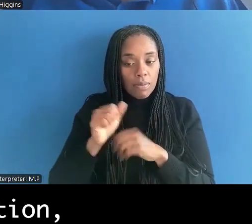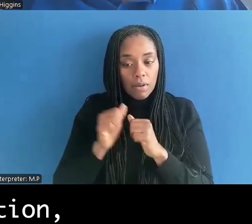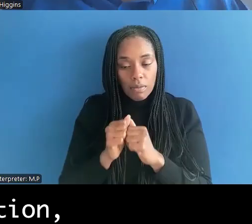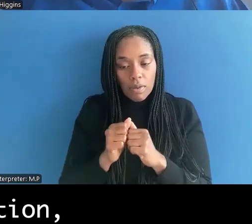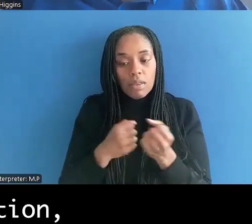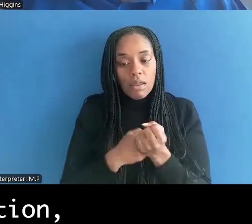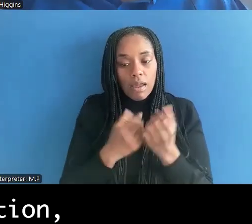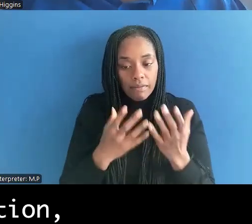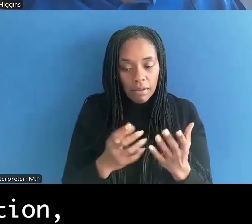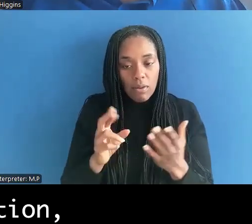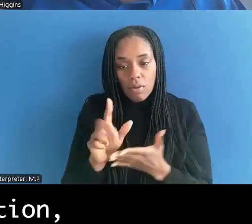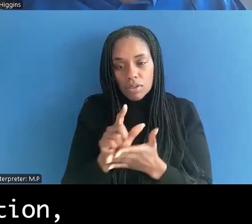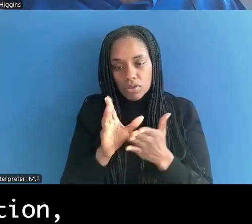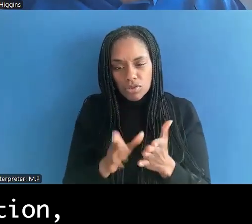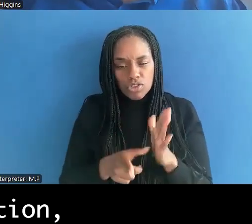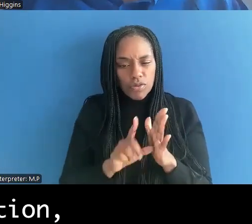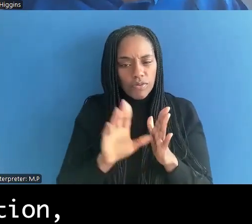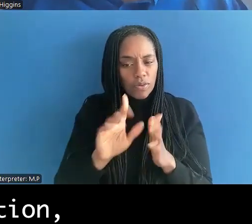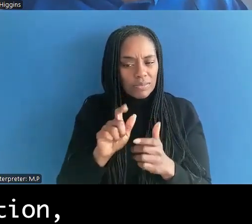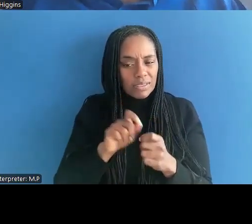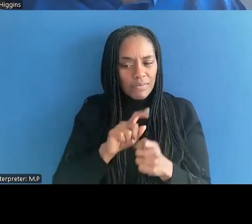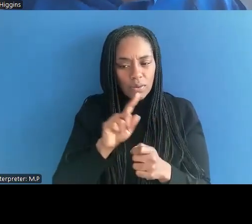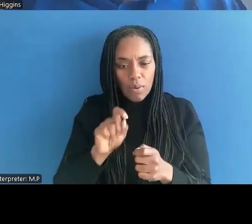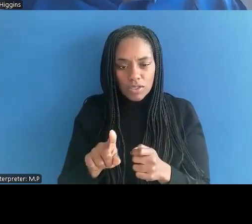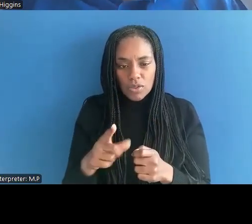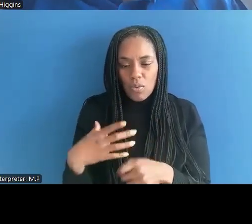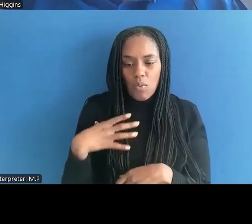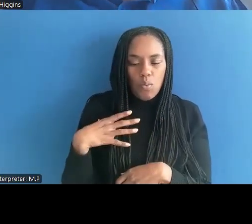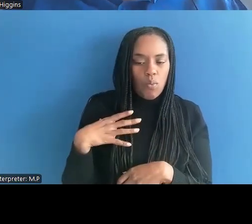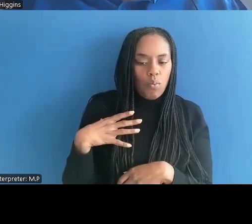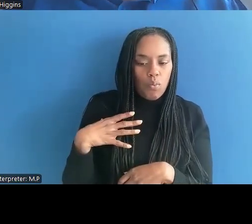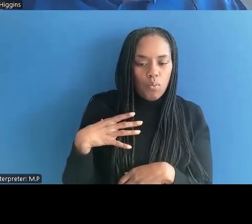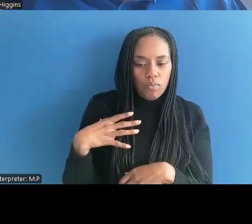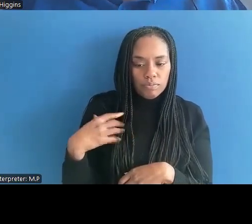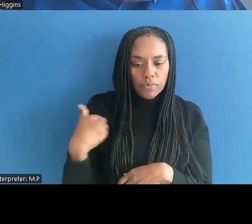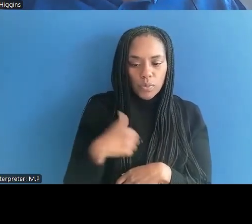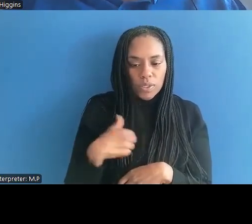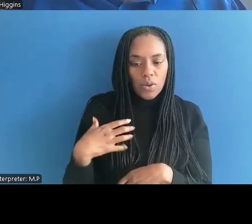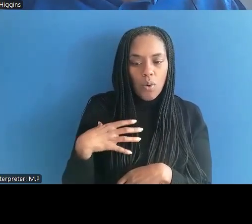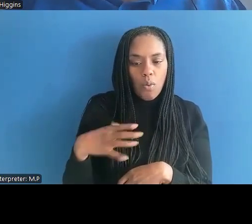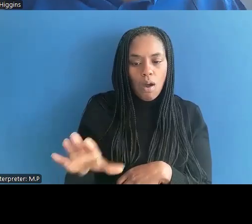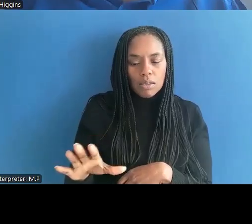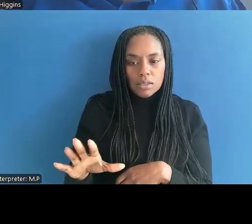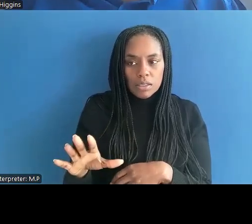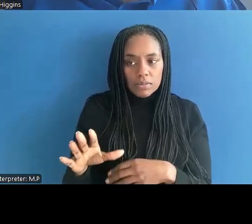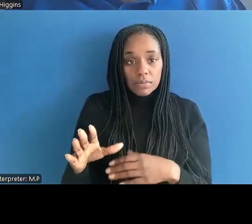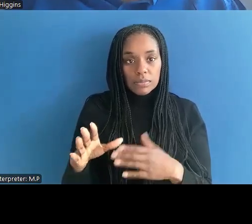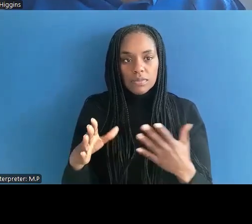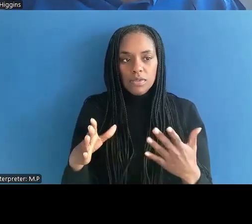to go over that specific question, as we don't want to, you know, breach any confidentiality, and answering,